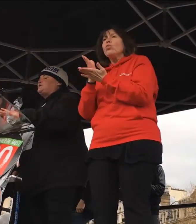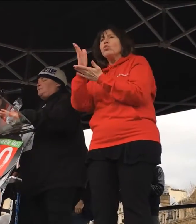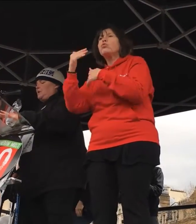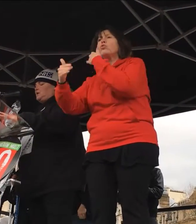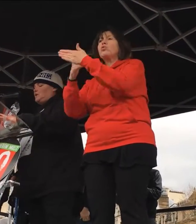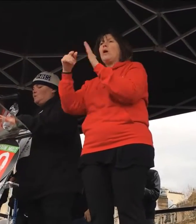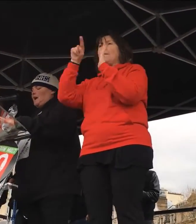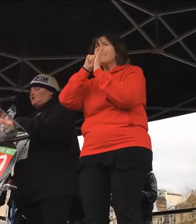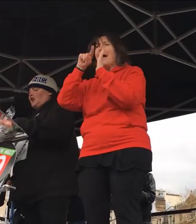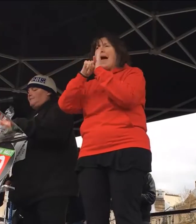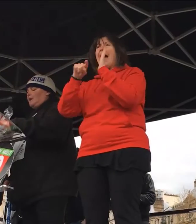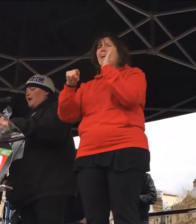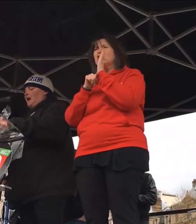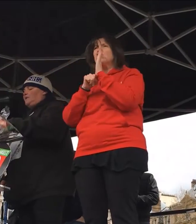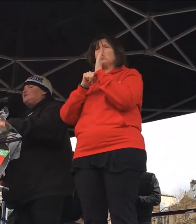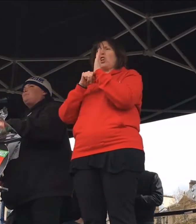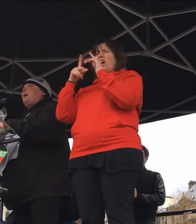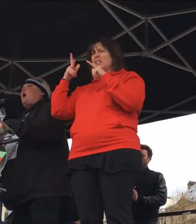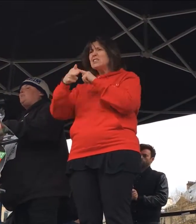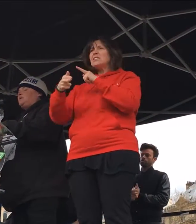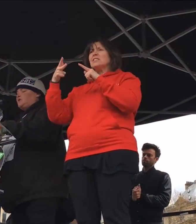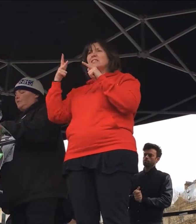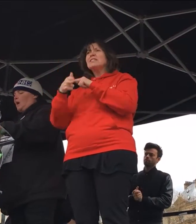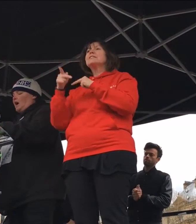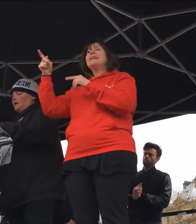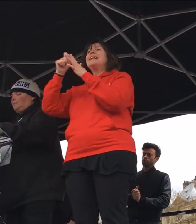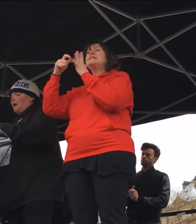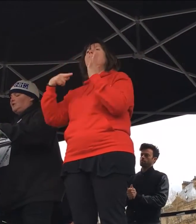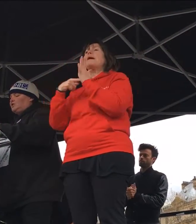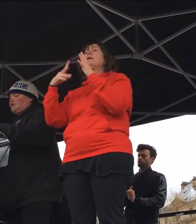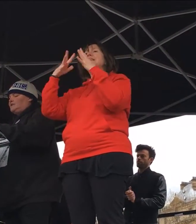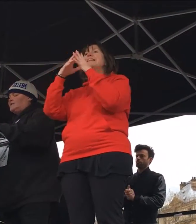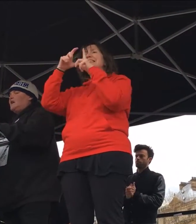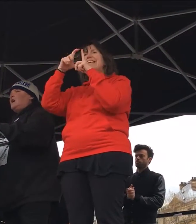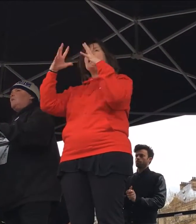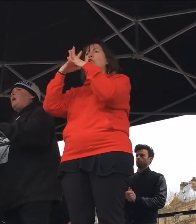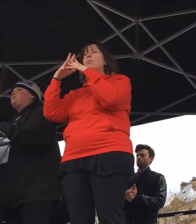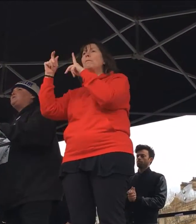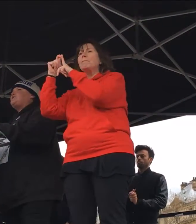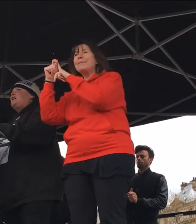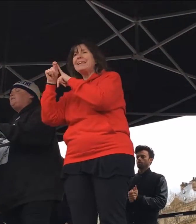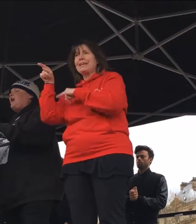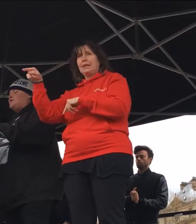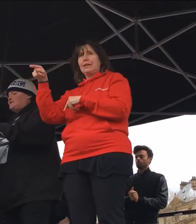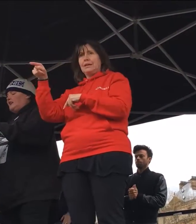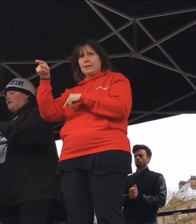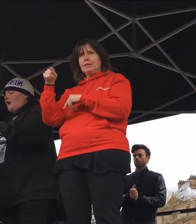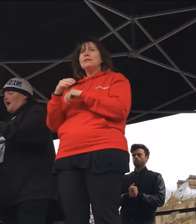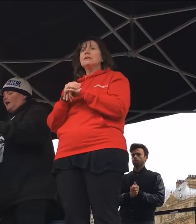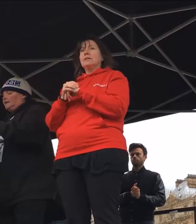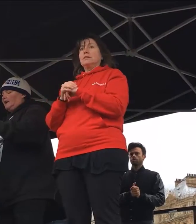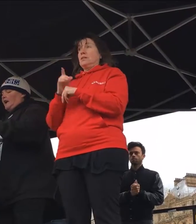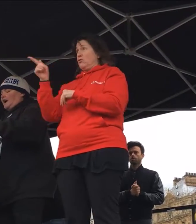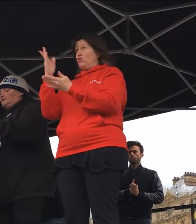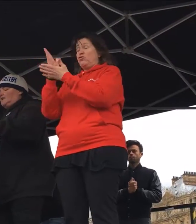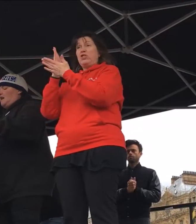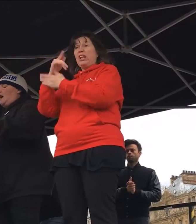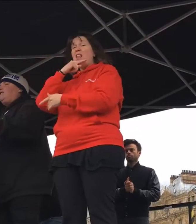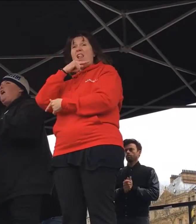for disability benefit cuts, plus the media actually speaking to disabled activists on for disability benefit cuts, plus the media actually speaking to disabled activists on for disability benefit cuts, plus the media actually speaking to disabled activists on the television for once! And who would have thought, that the man responsible, for pushing